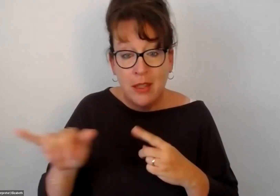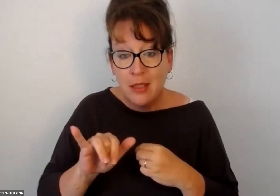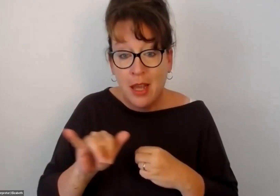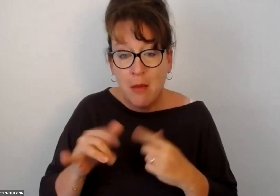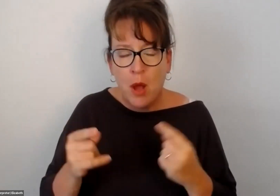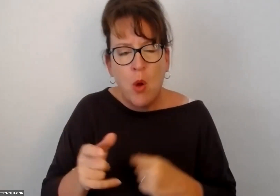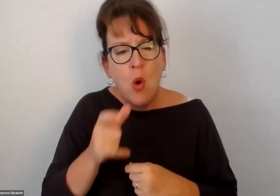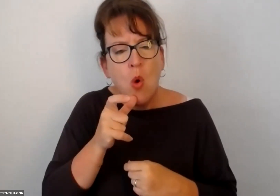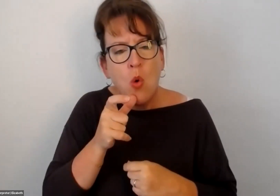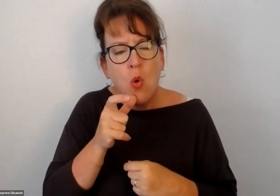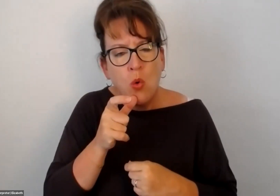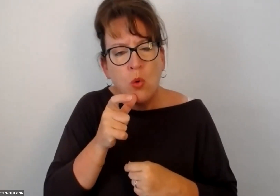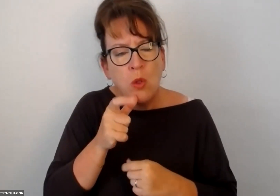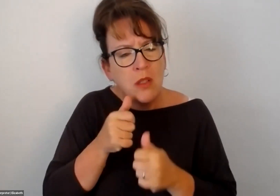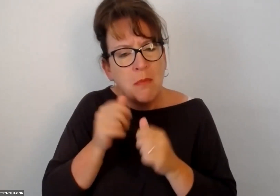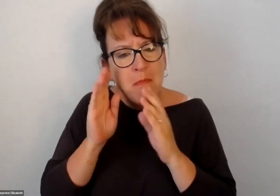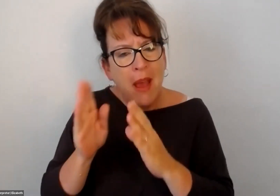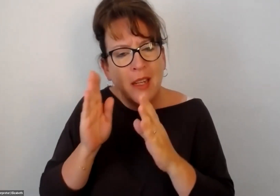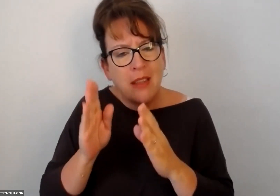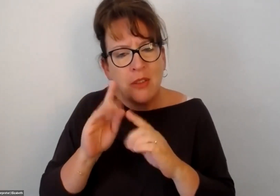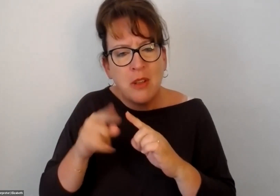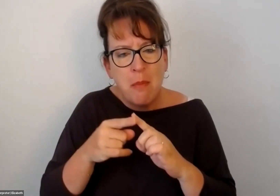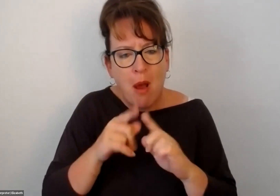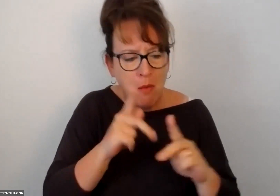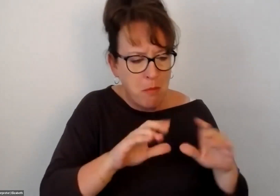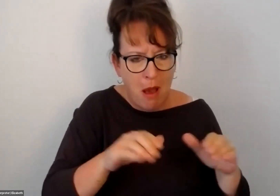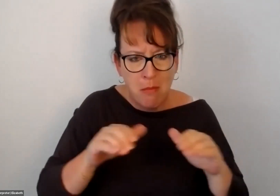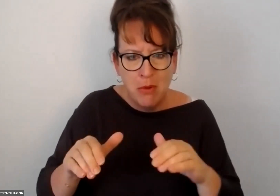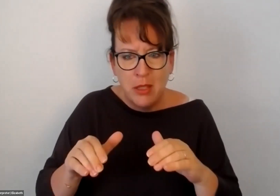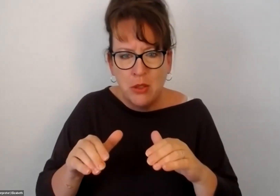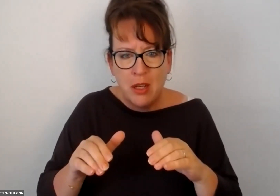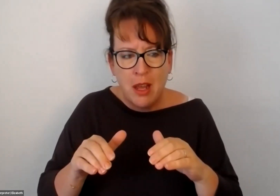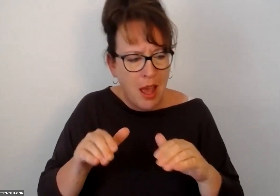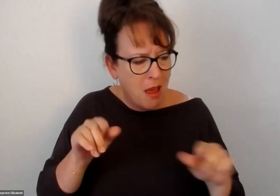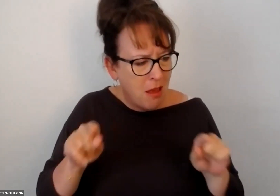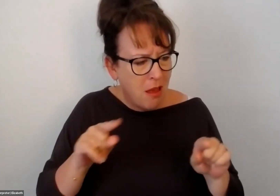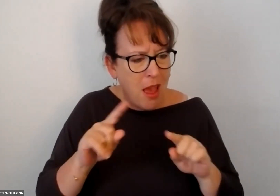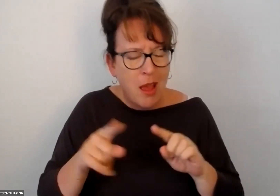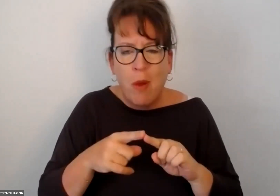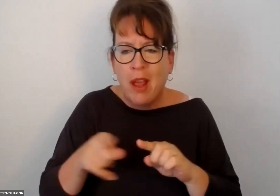sources like our Diesel Emission Reduction Act program, to accelerate the implementation of clean